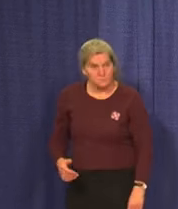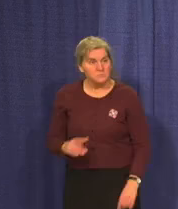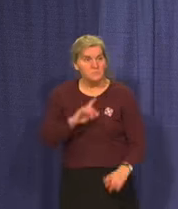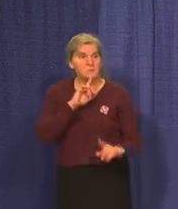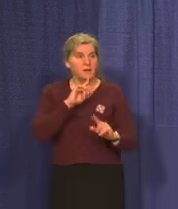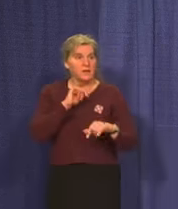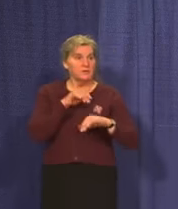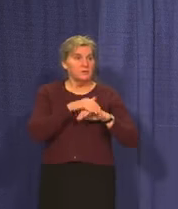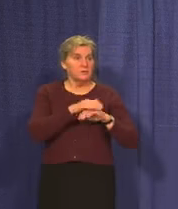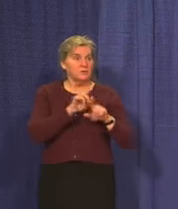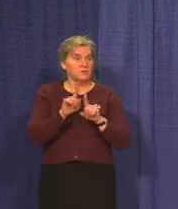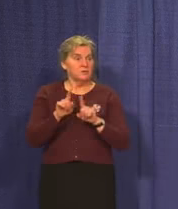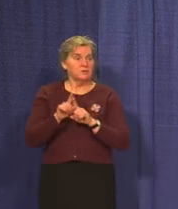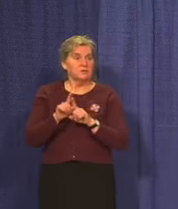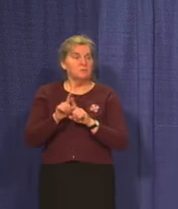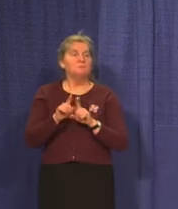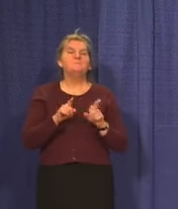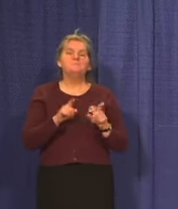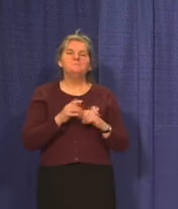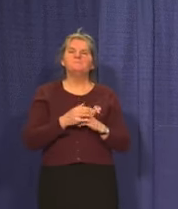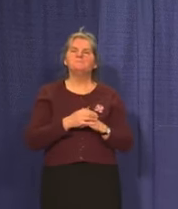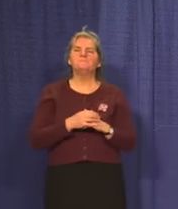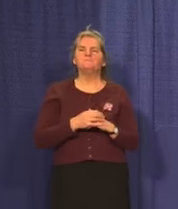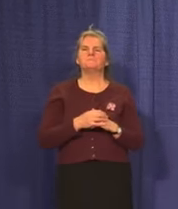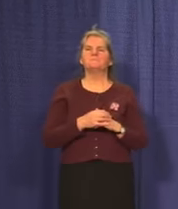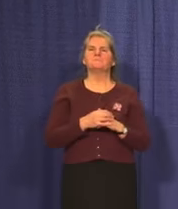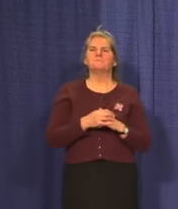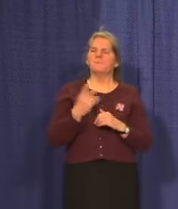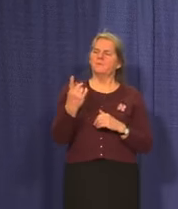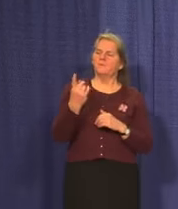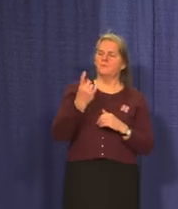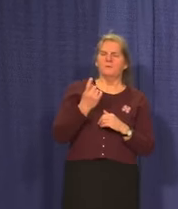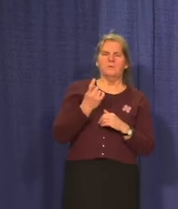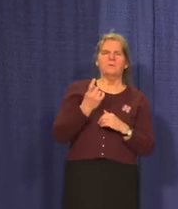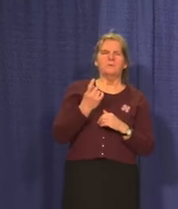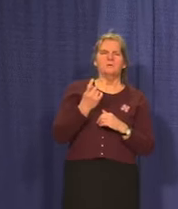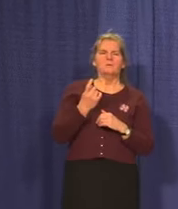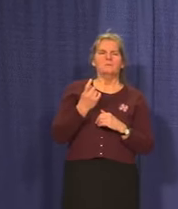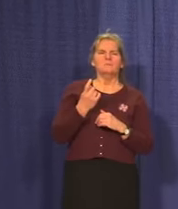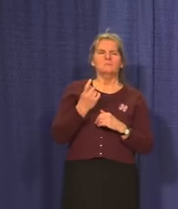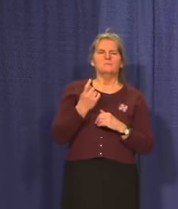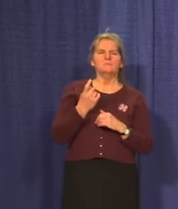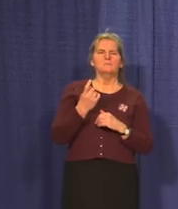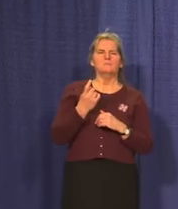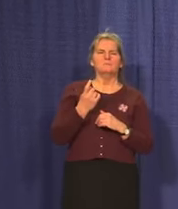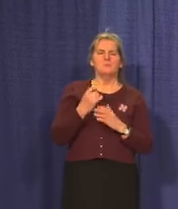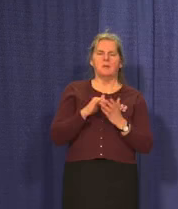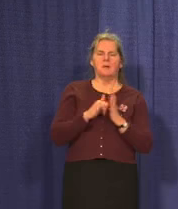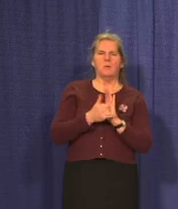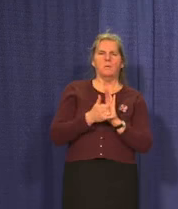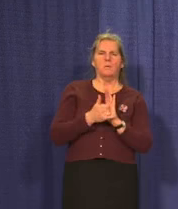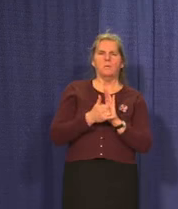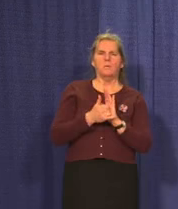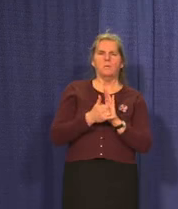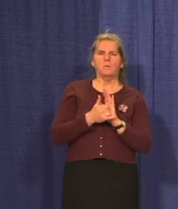MAYBE I WILL REPEAT THAT. THE QUESTION AGAIN ABOUT HOW DO YOU SELF ISOLATE IF YOU'RE